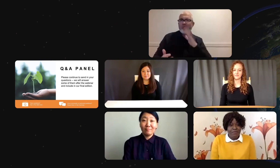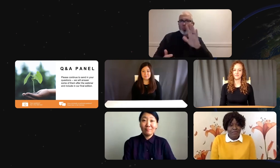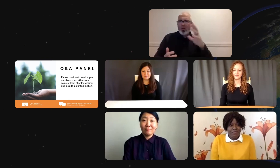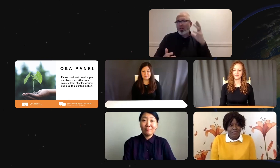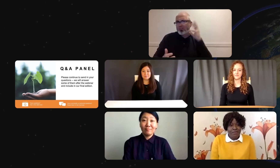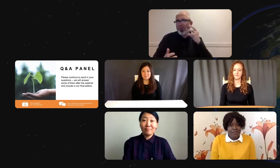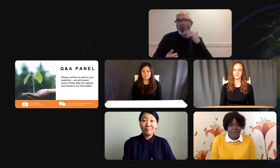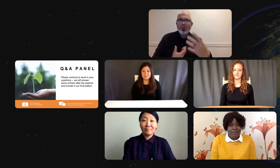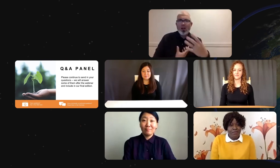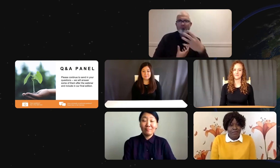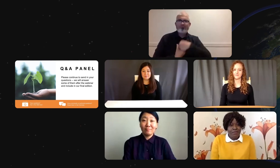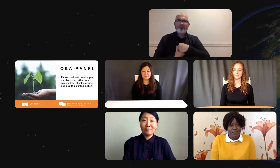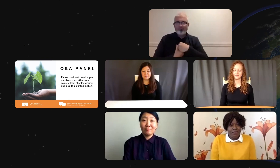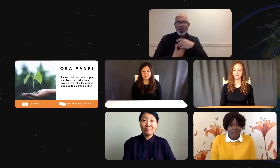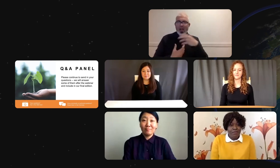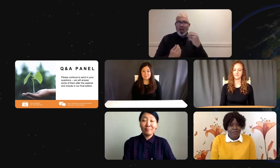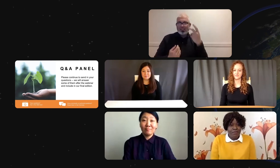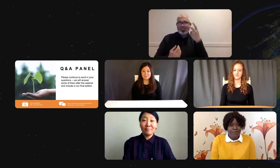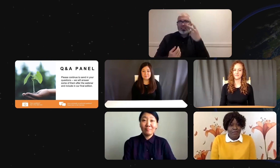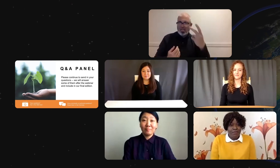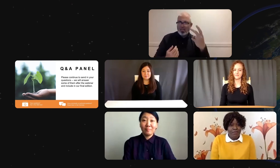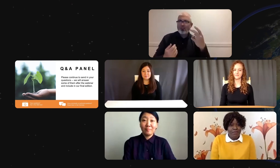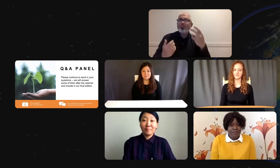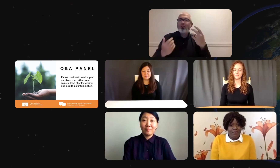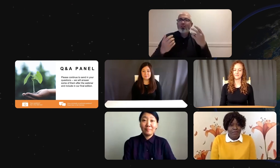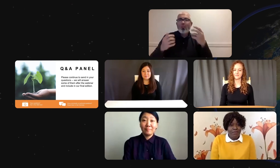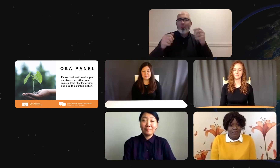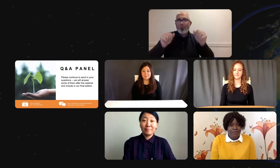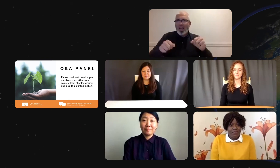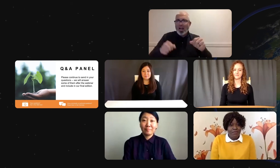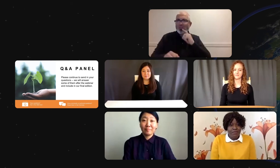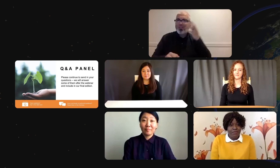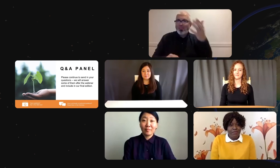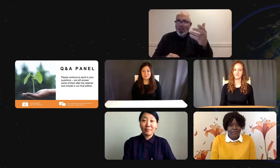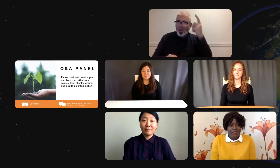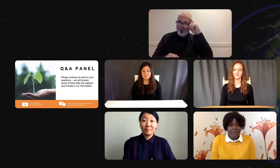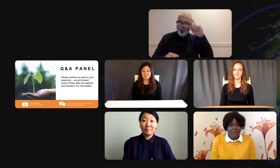The folks here look forward to learning from your experiences.